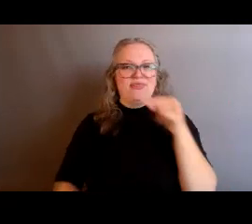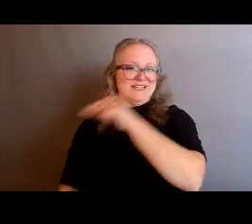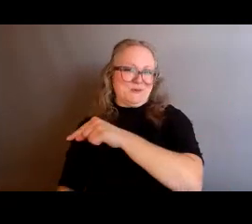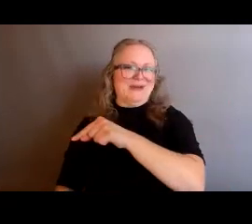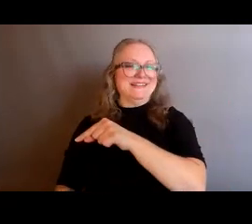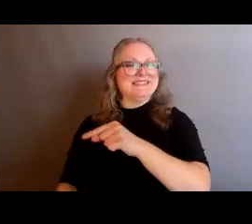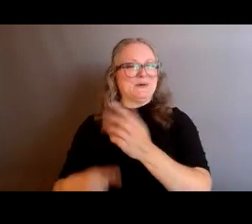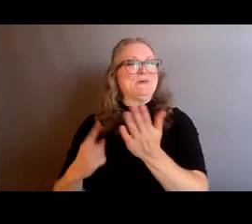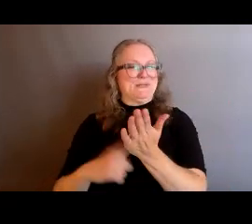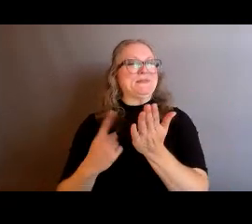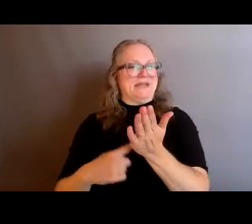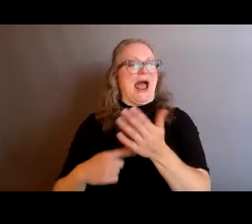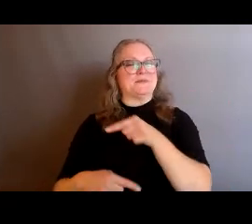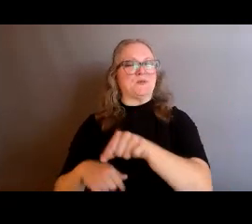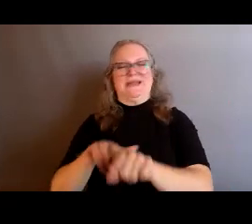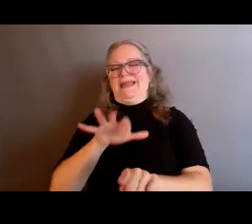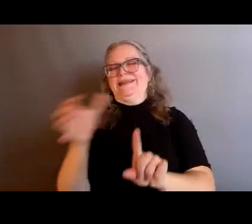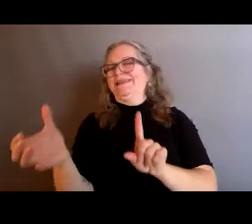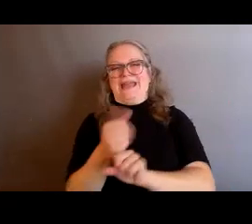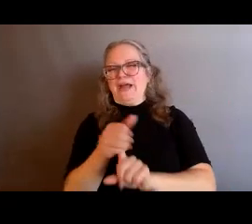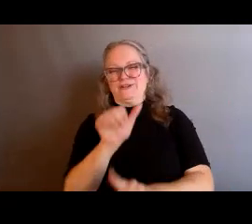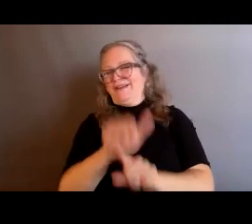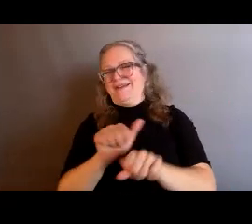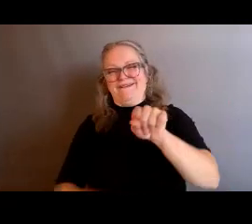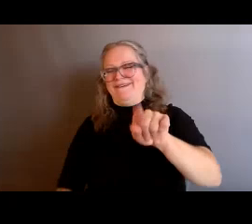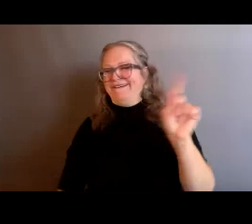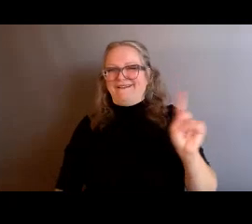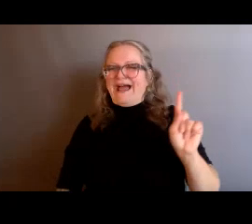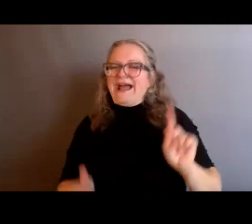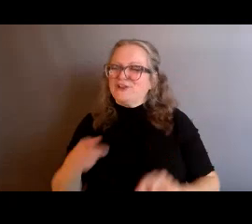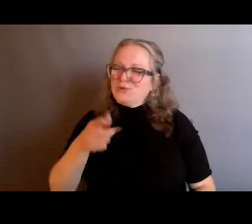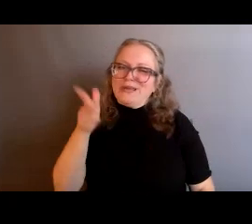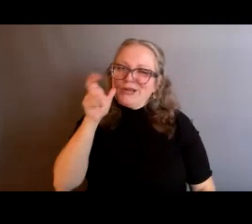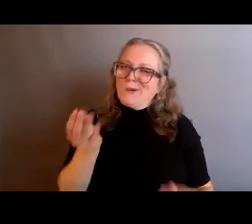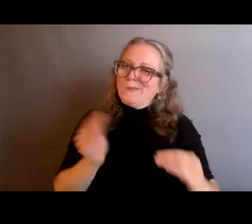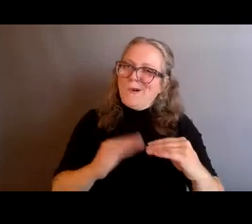Trying to deceive us into making a think, they hear worse than they do, worse than they do.